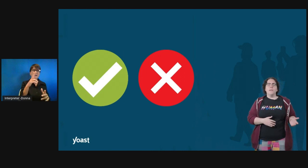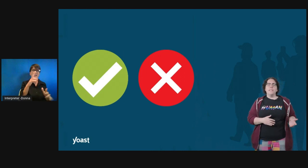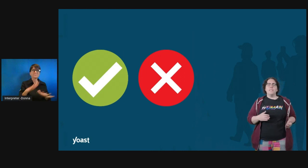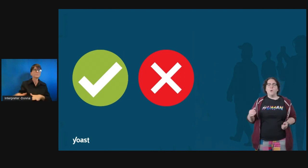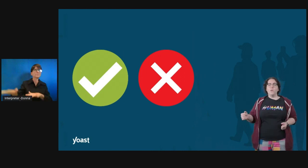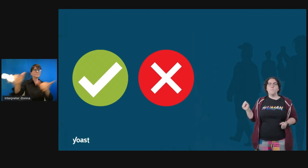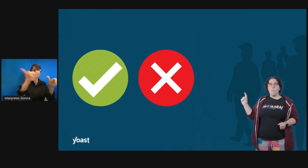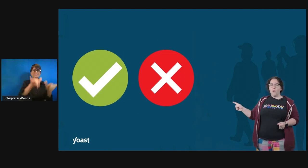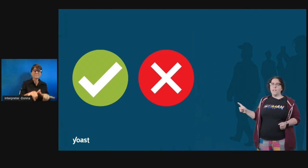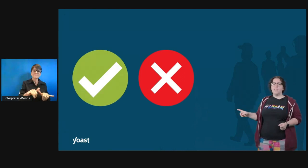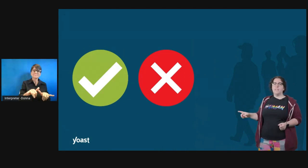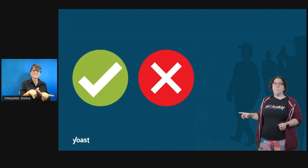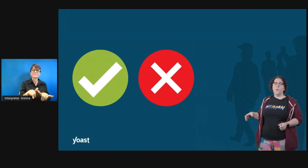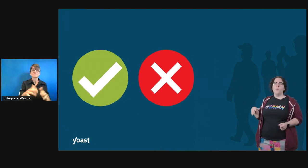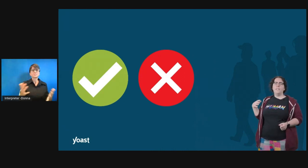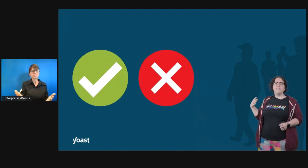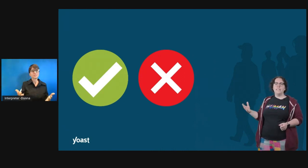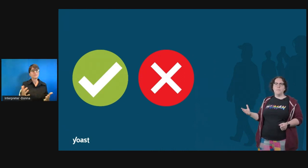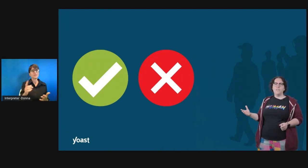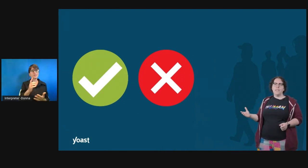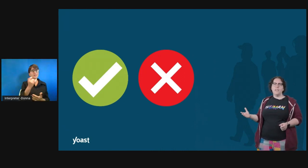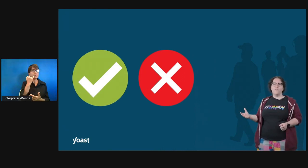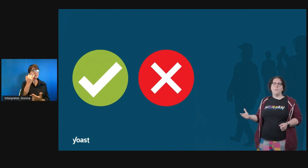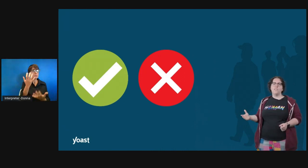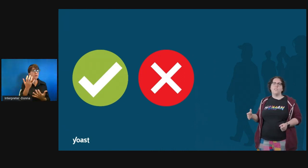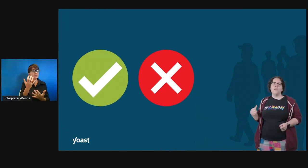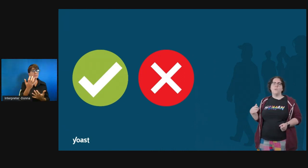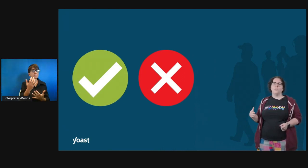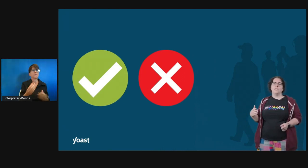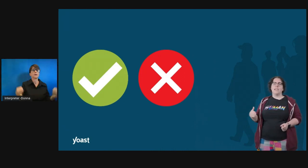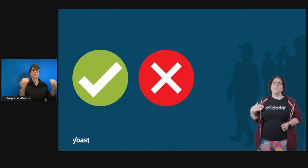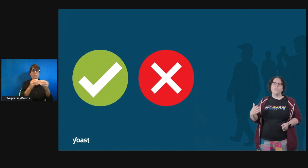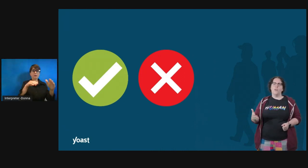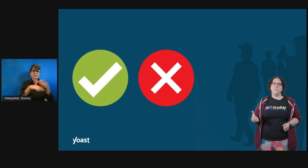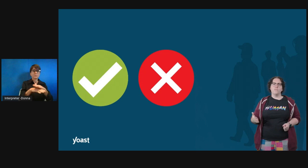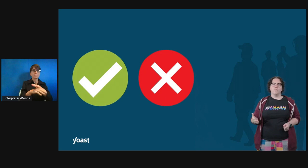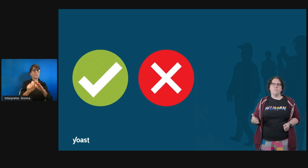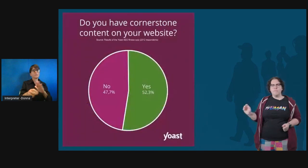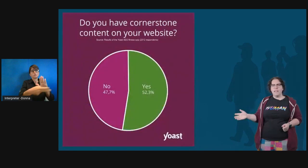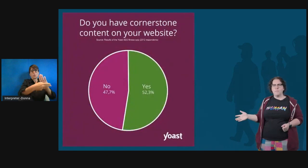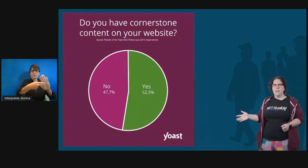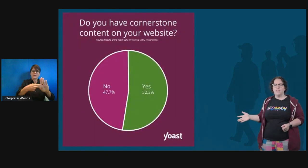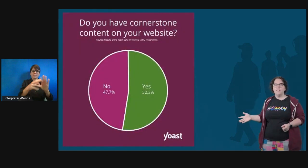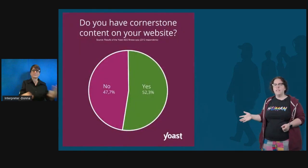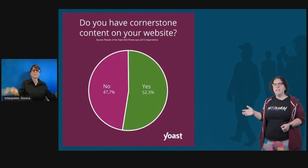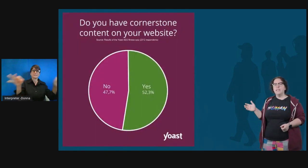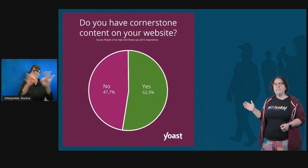To make this post more accessible, we need to label the key information we want to get across. That's better.